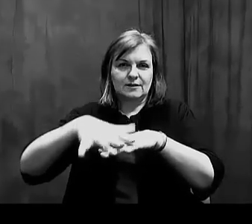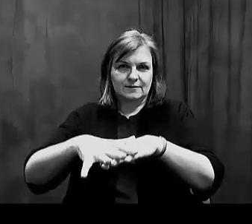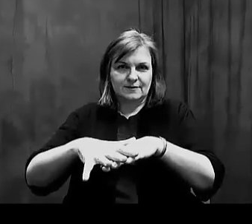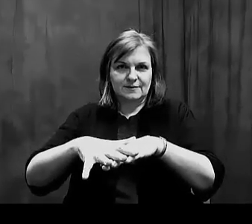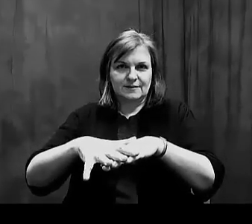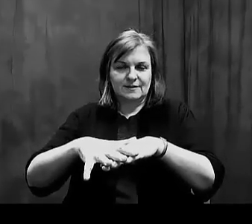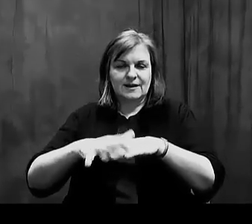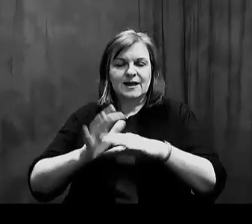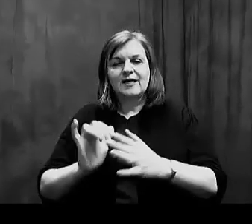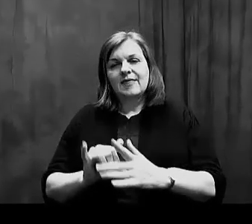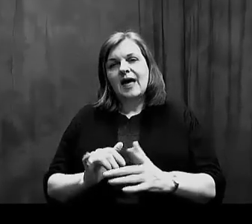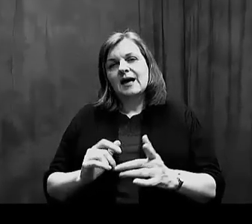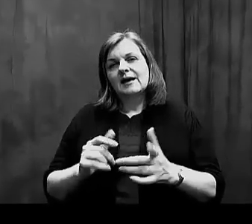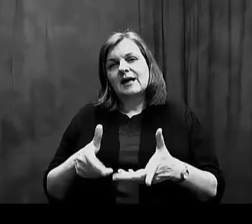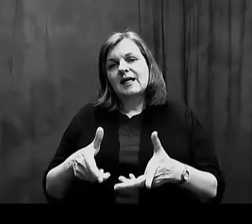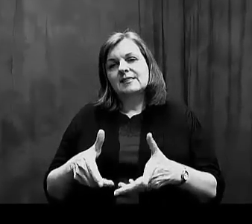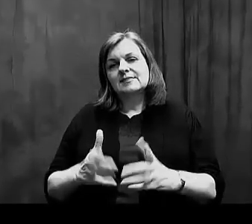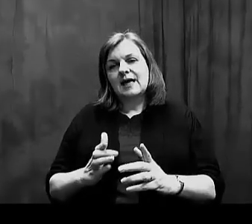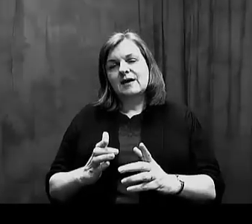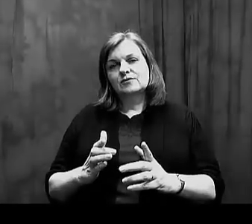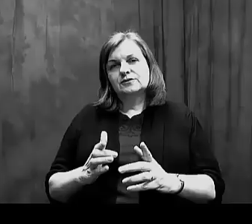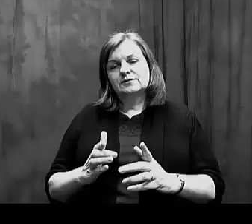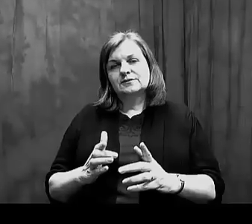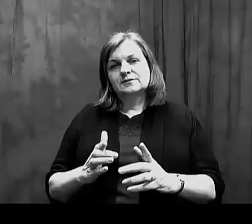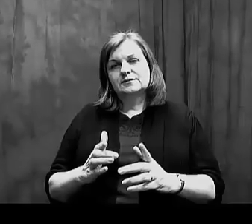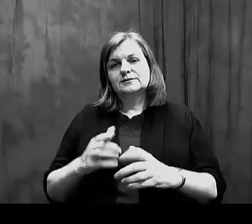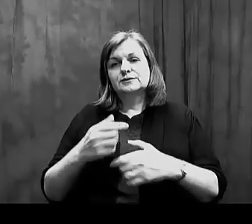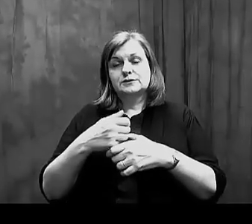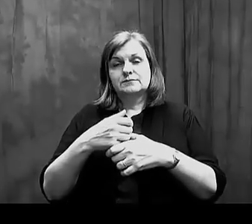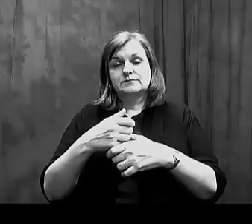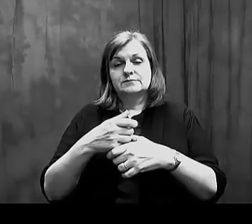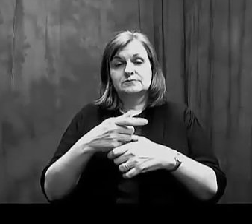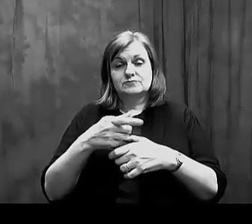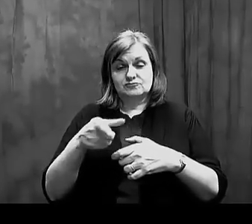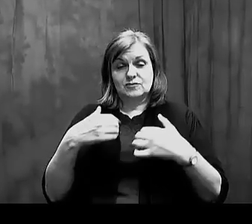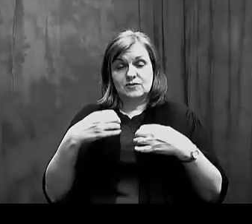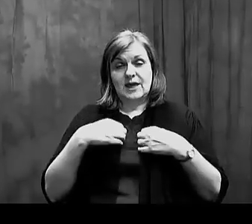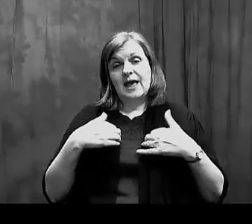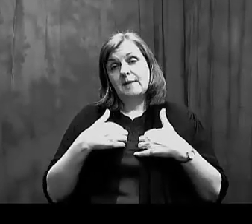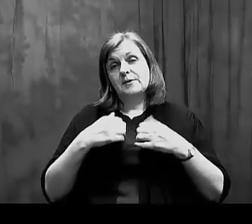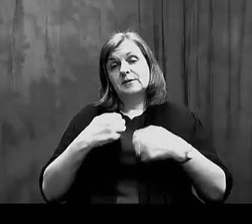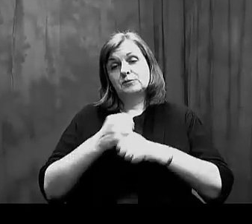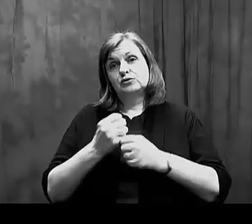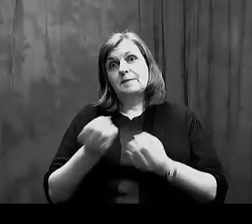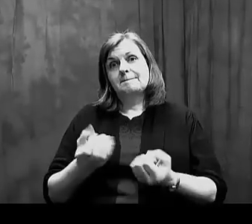mostly fish and amphibian species so frogs and so on